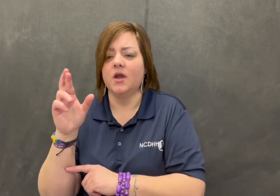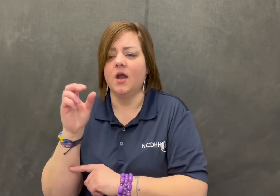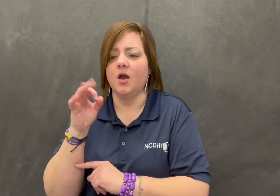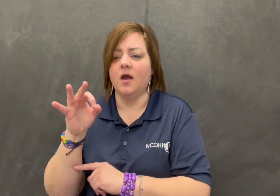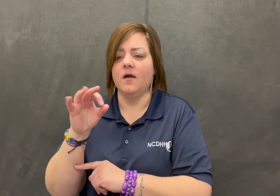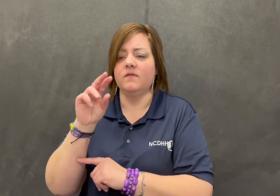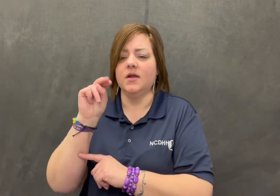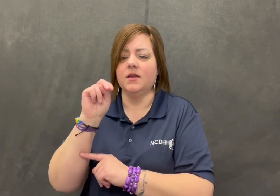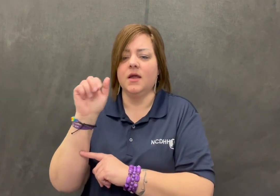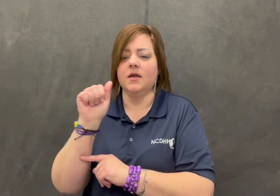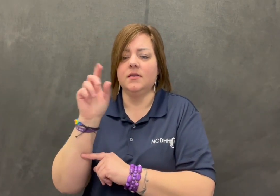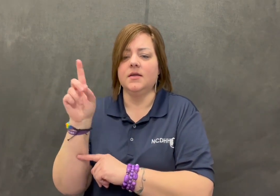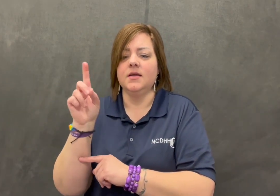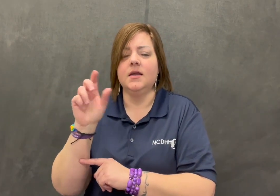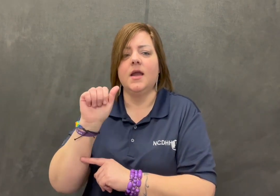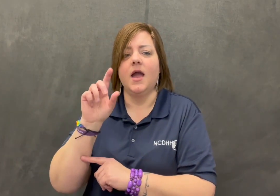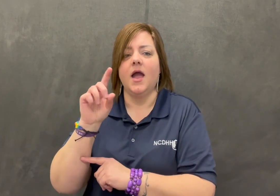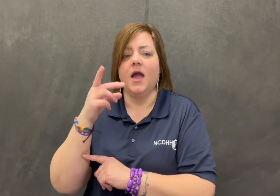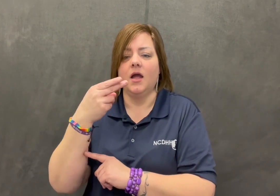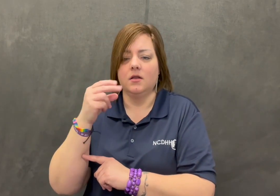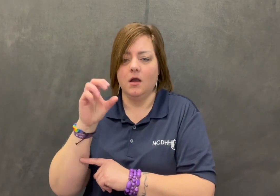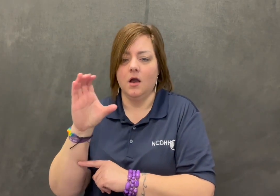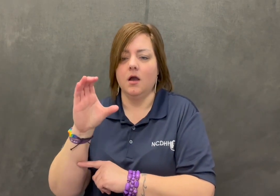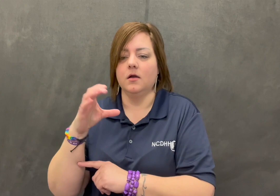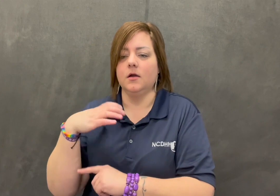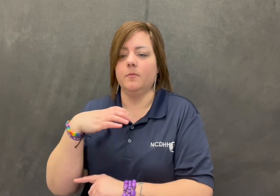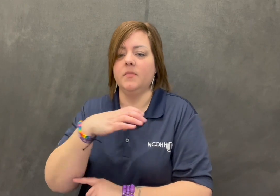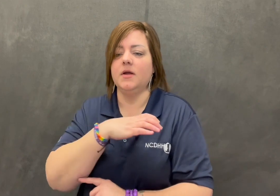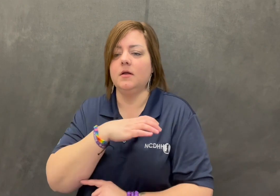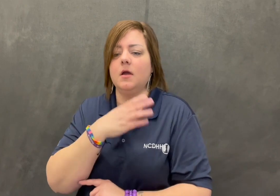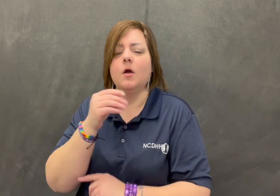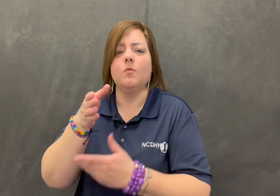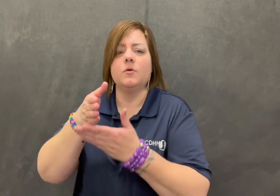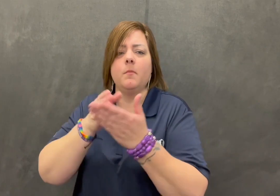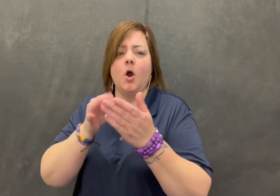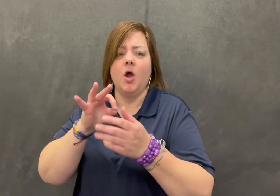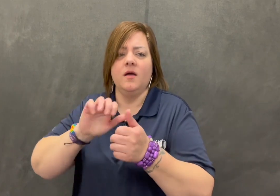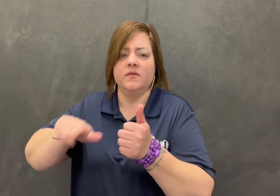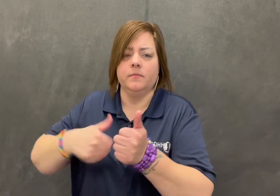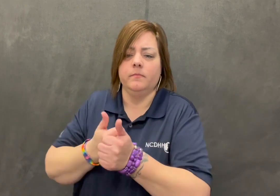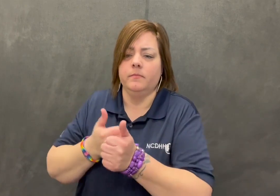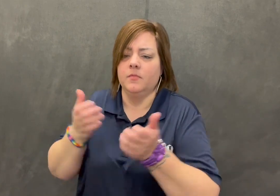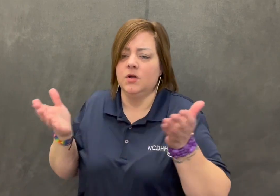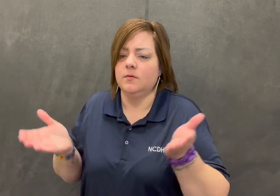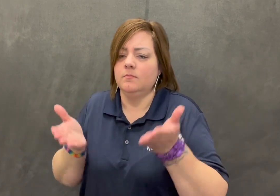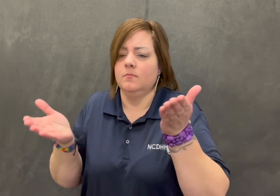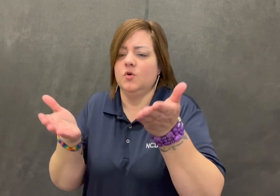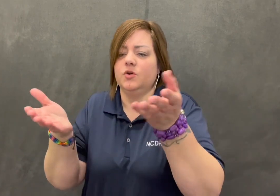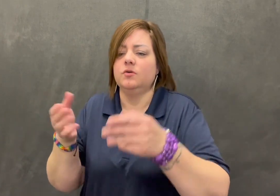was also the chair of the National Association of the Deaf ad hoc committee and was a part of